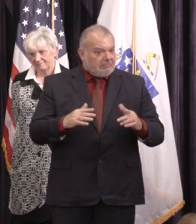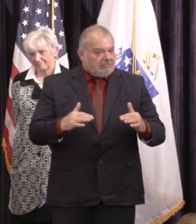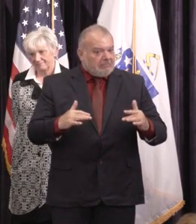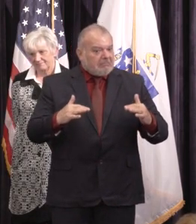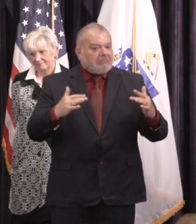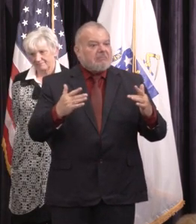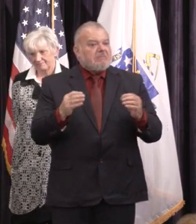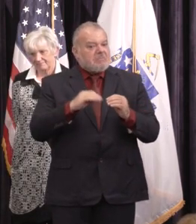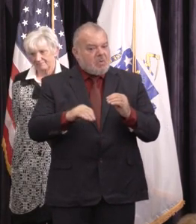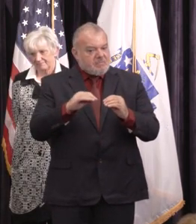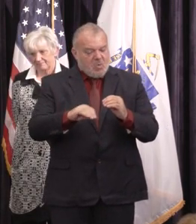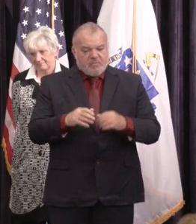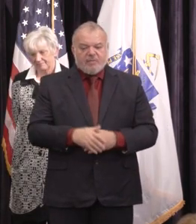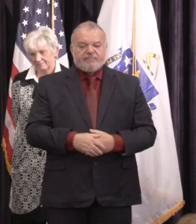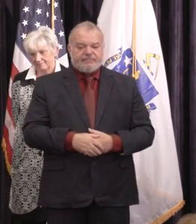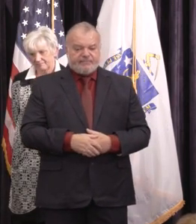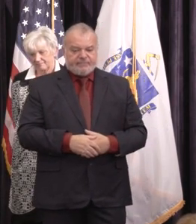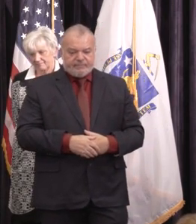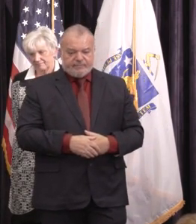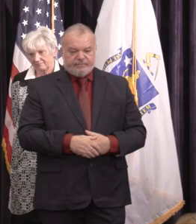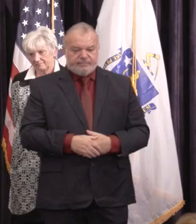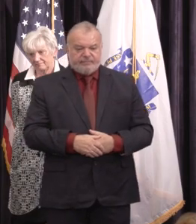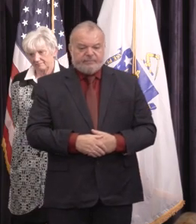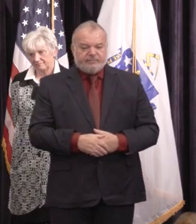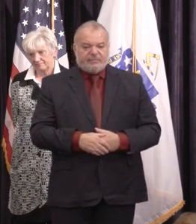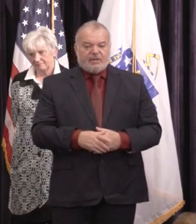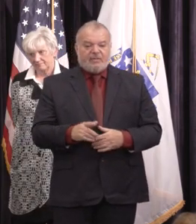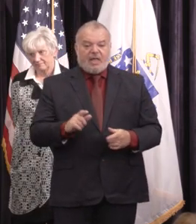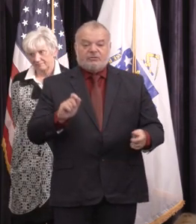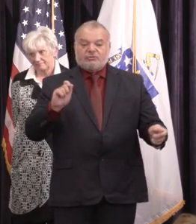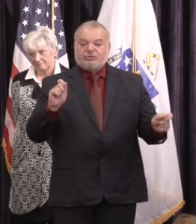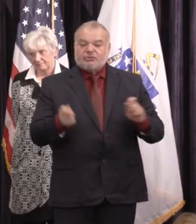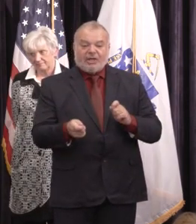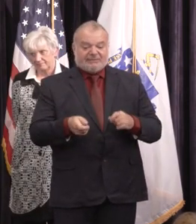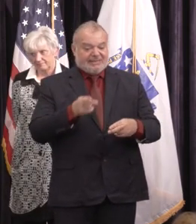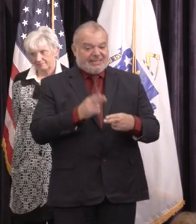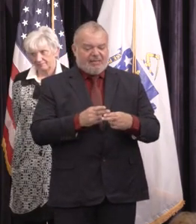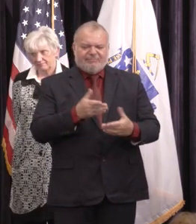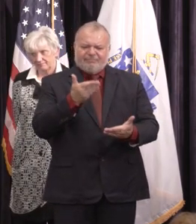evidence of the willingness of Commissioner Wolf and her team and this administration to make real